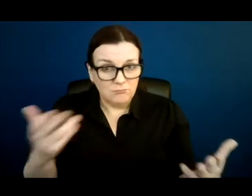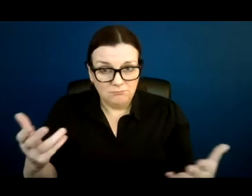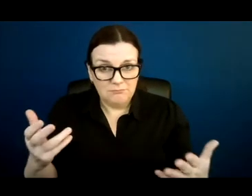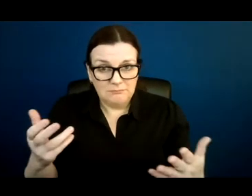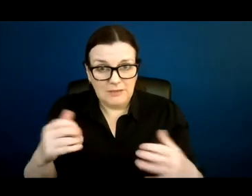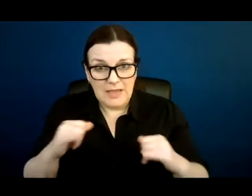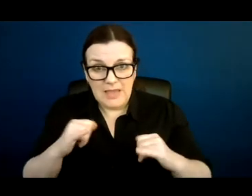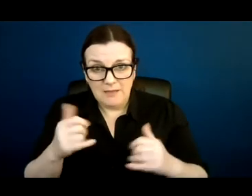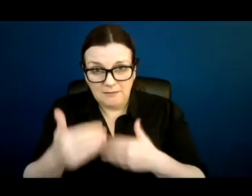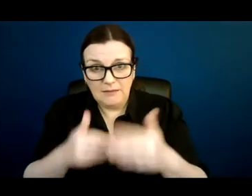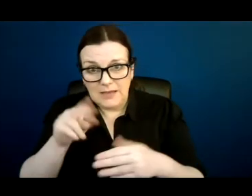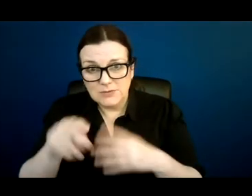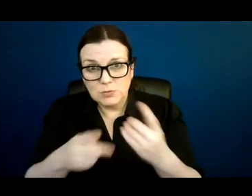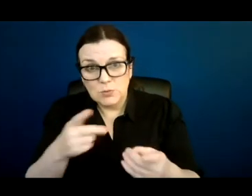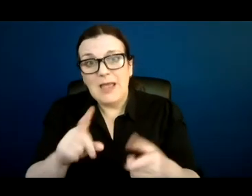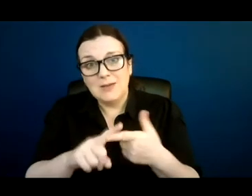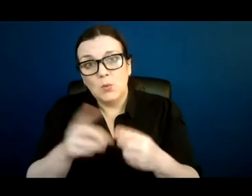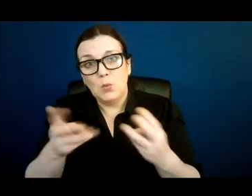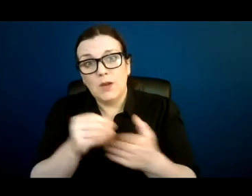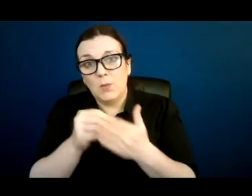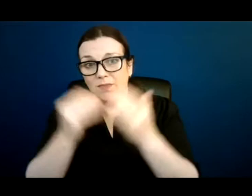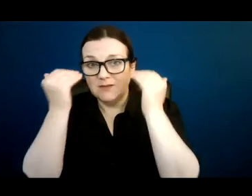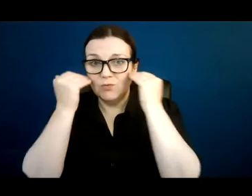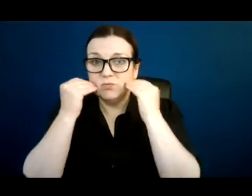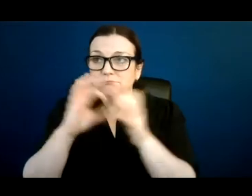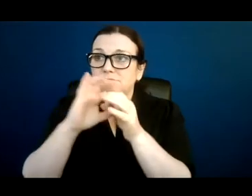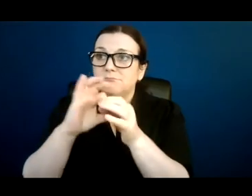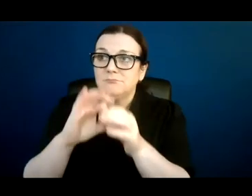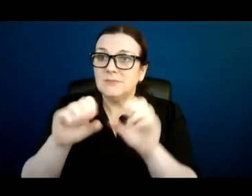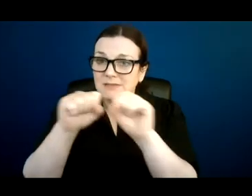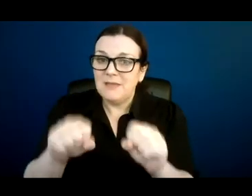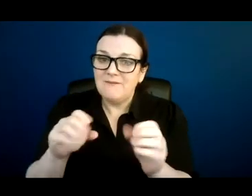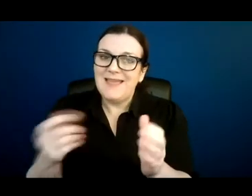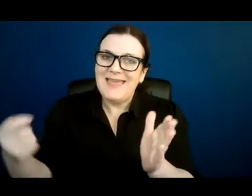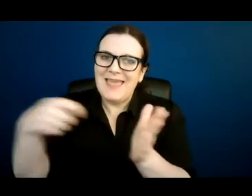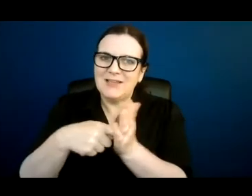we are working with the judiciary around having additional court listings and planning for that.